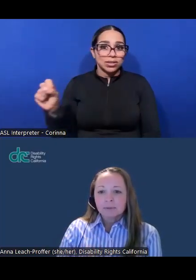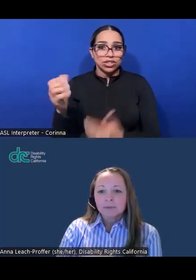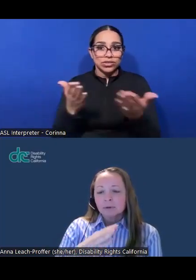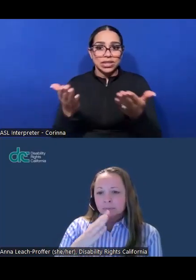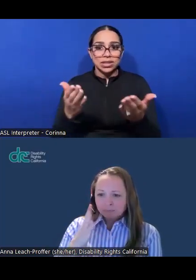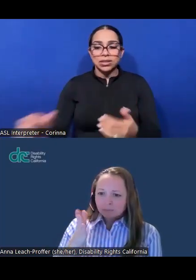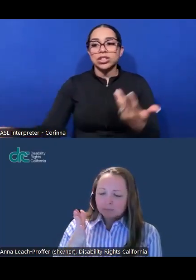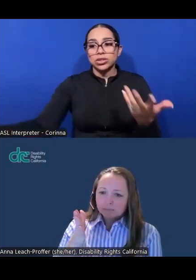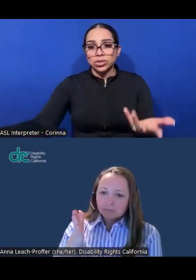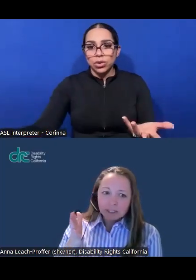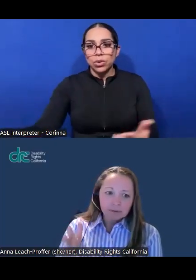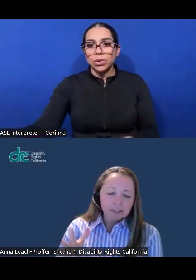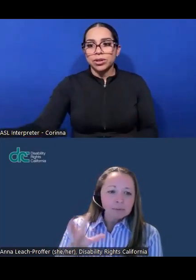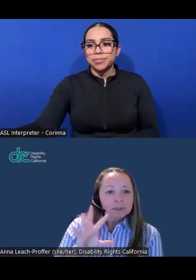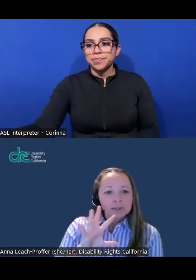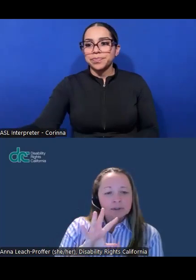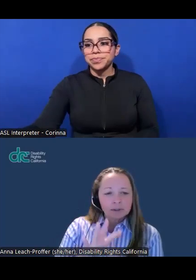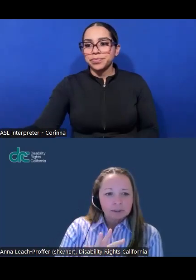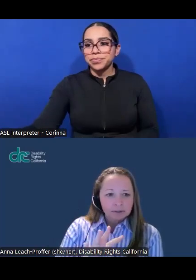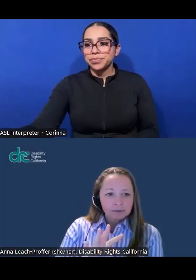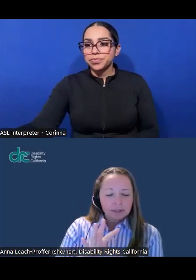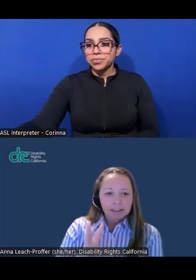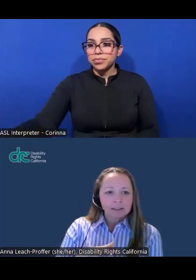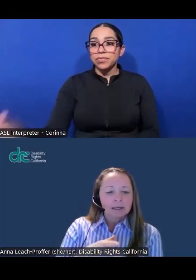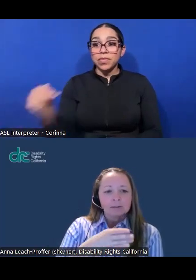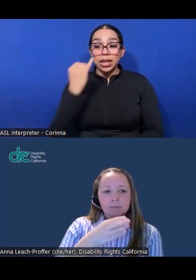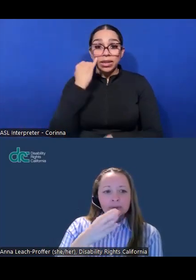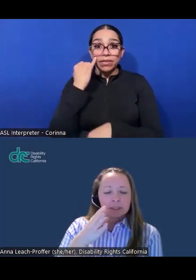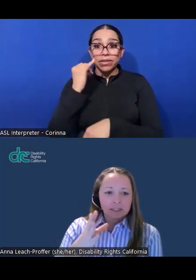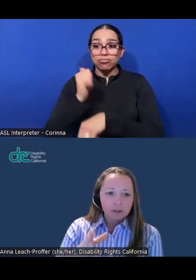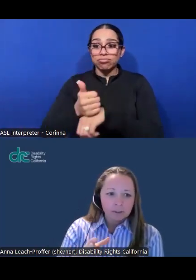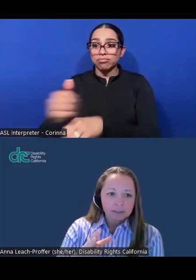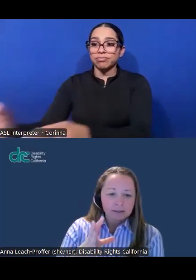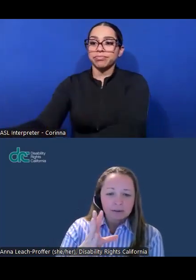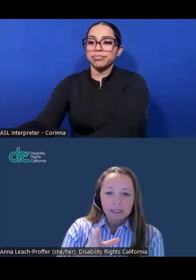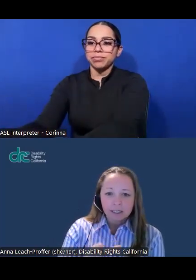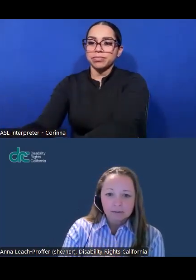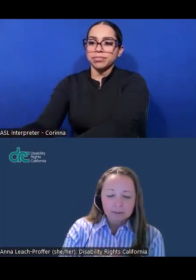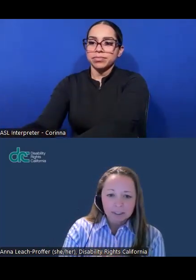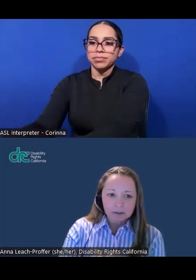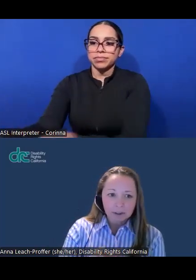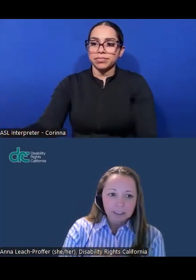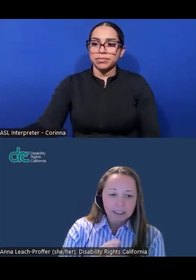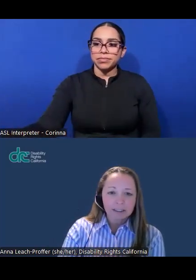So if this were to go into effect, somebody would get a notice that their Medi-Cal was being terminated.